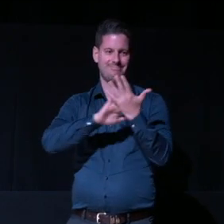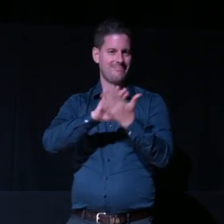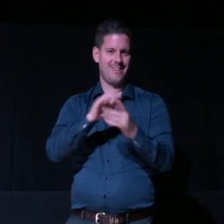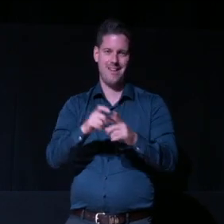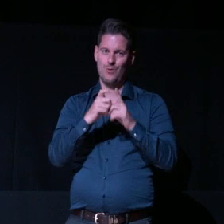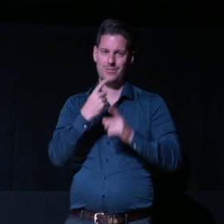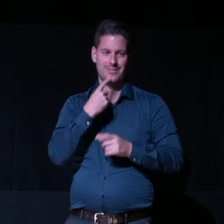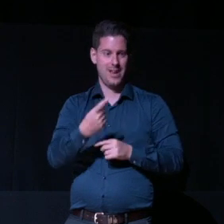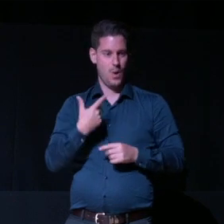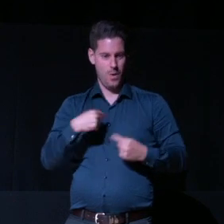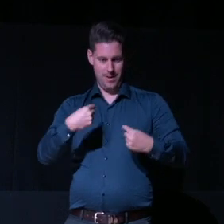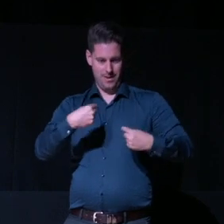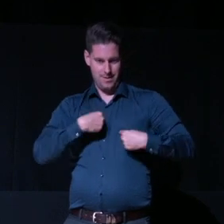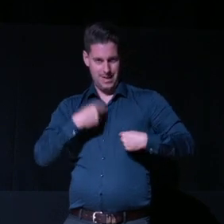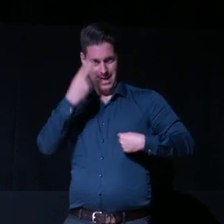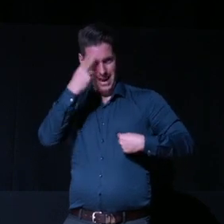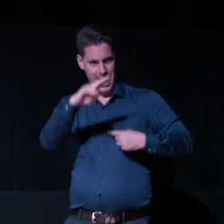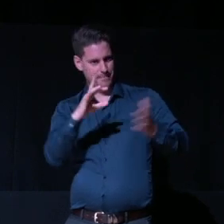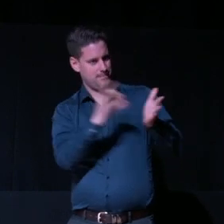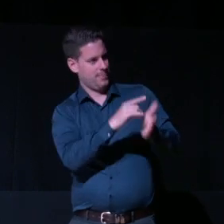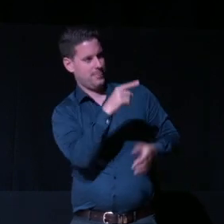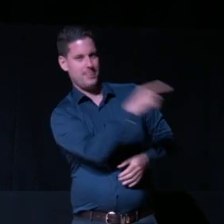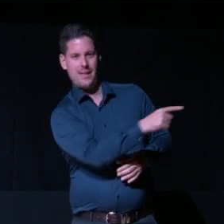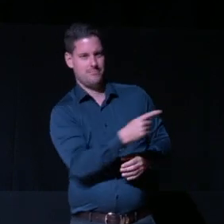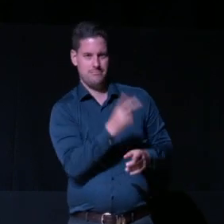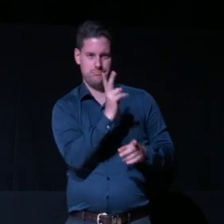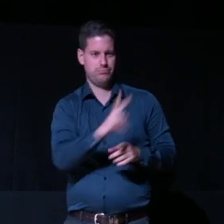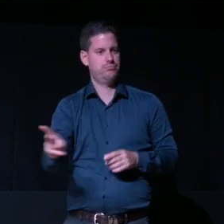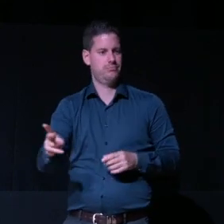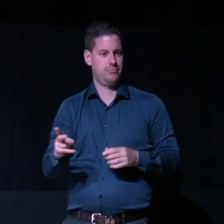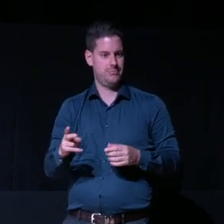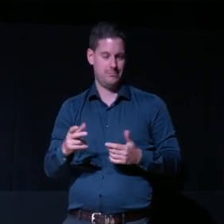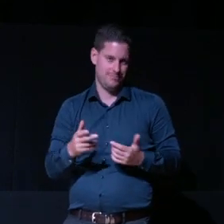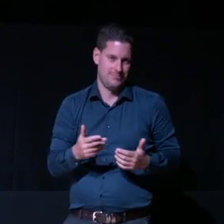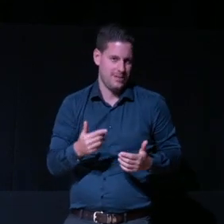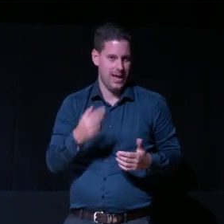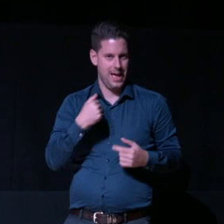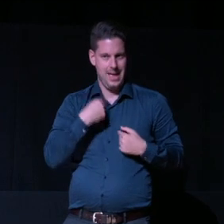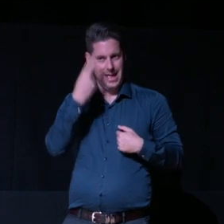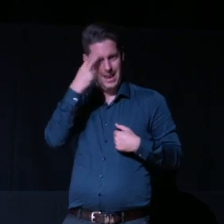with the artist all the time and artists do that. You know we have good reason to do that. The media likes to do that.